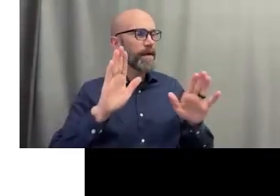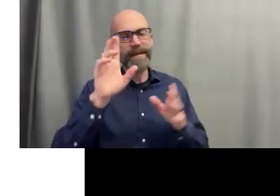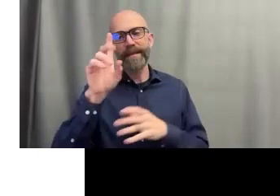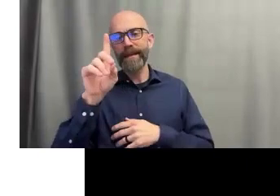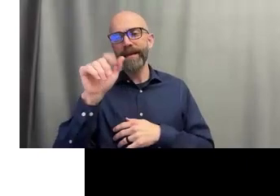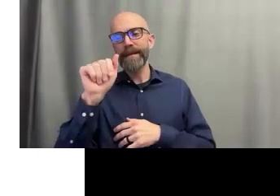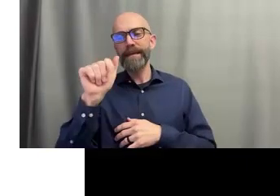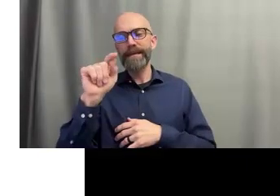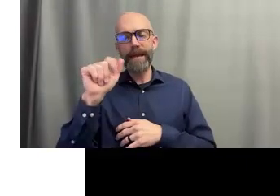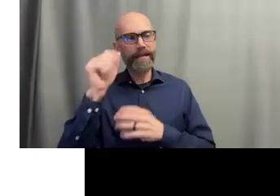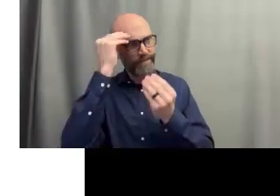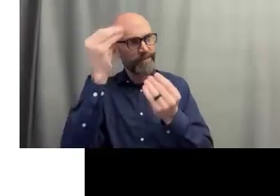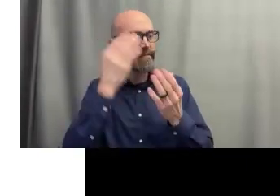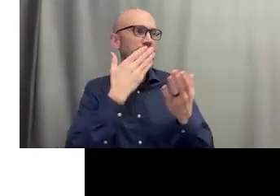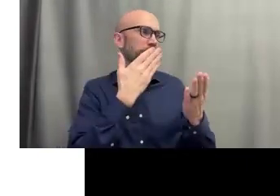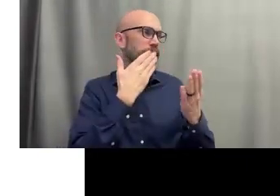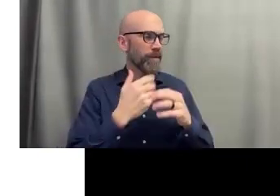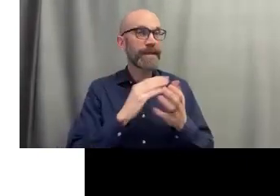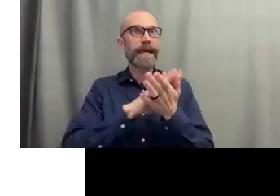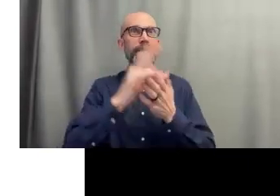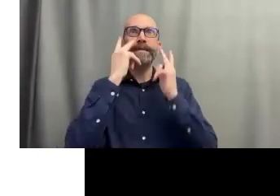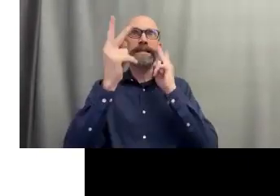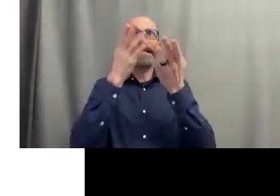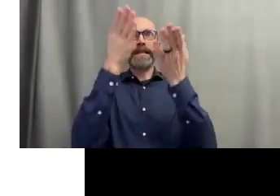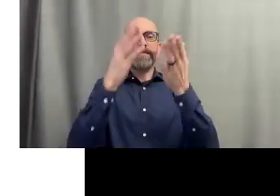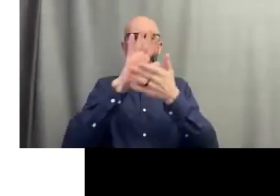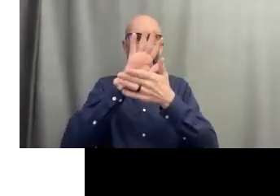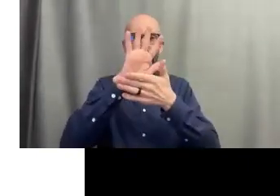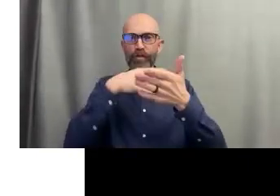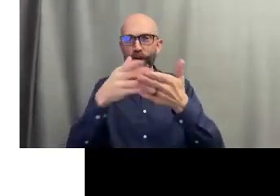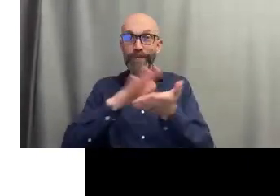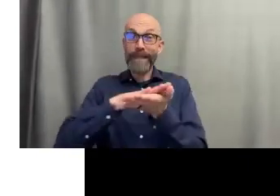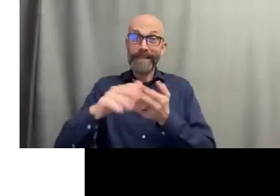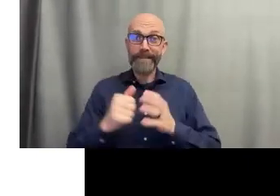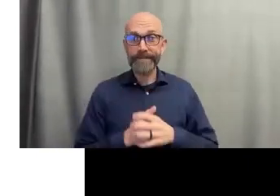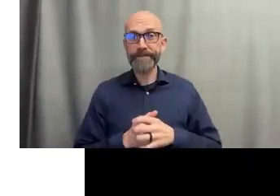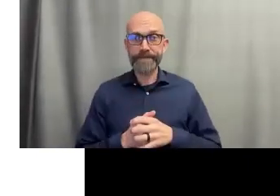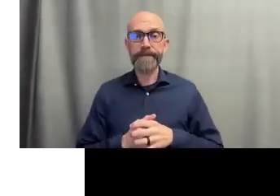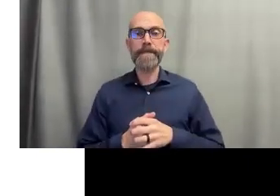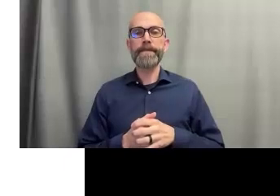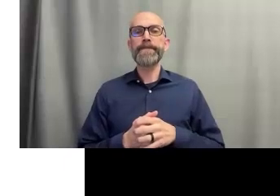It's, it's it's nice seeing it, on the screen in nice charts. So I'm going to start